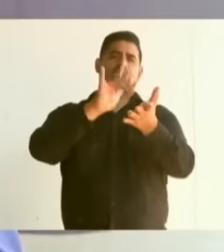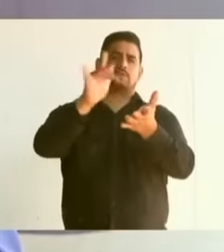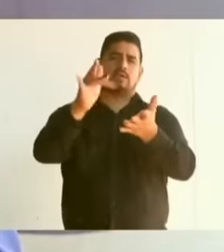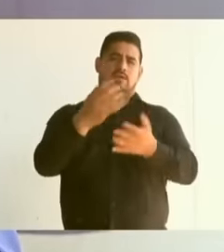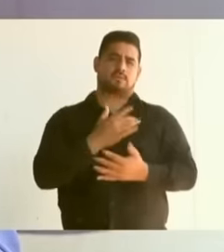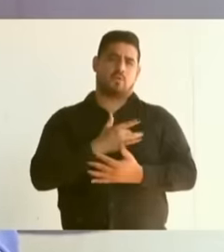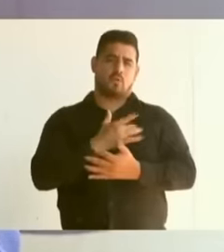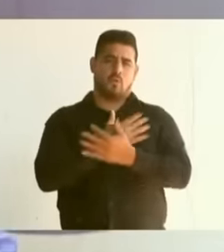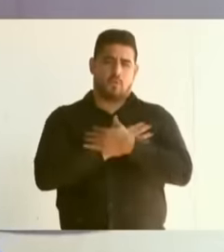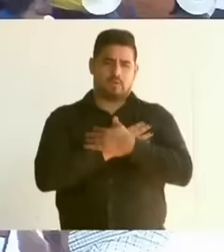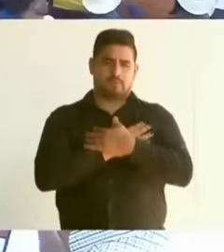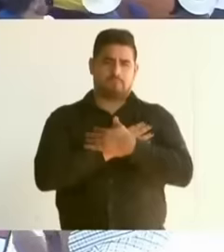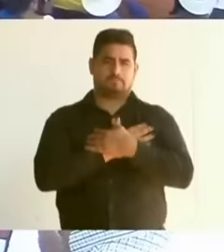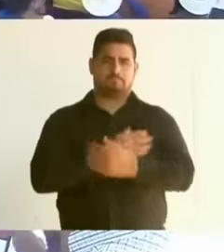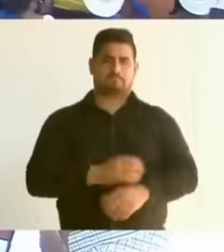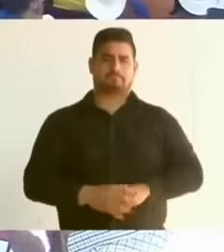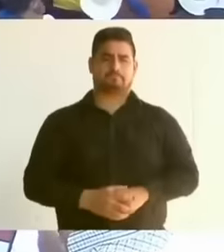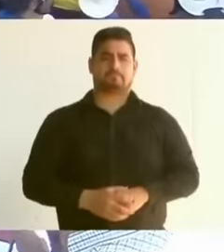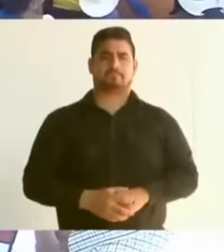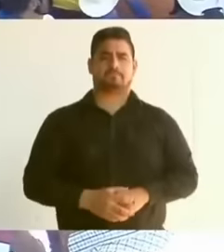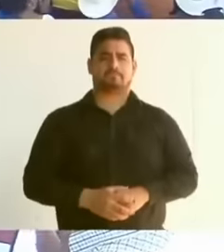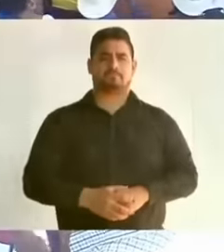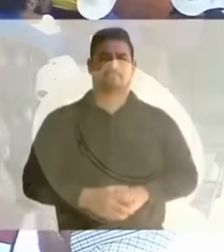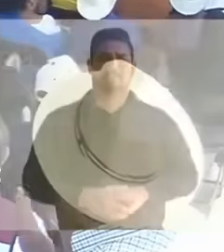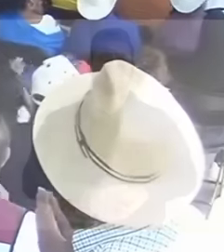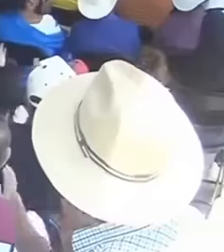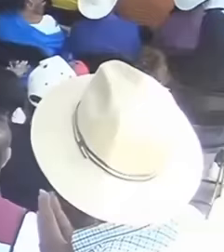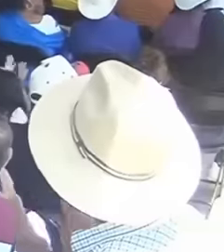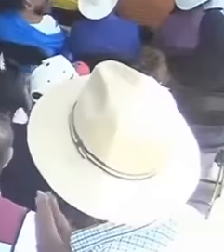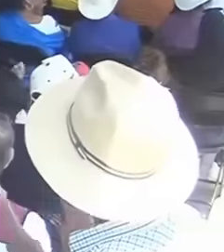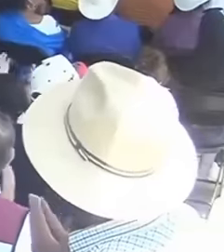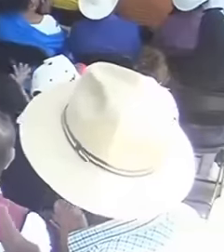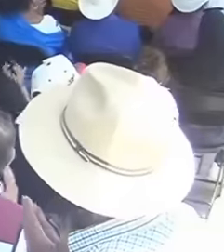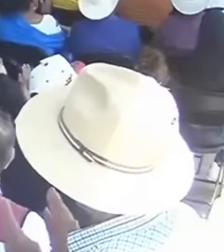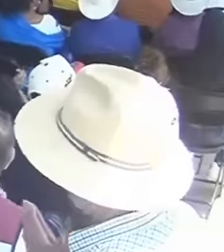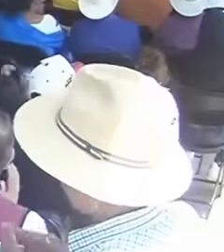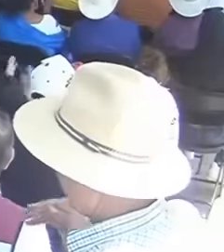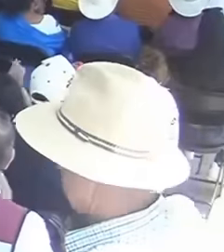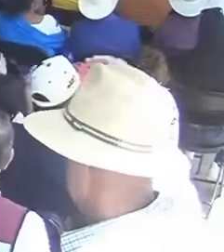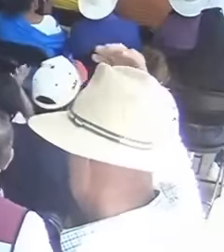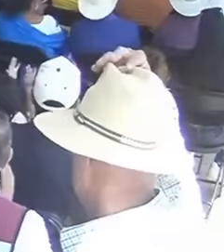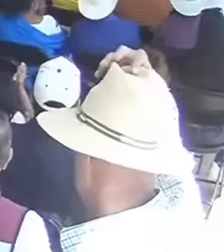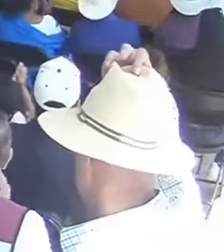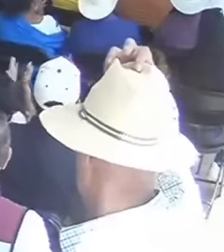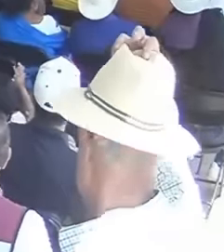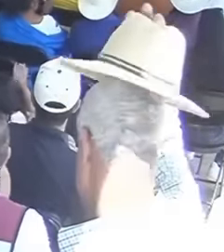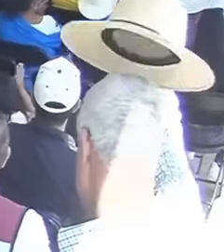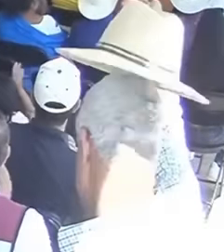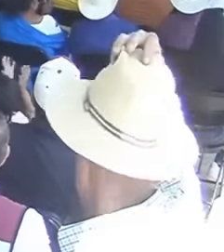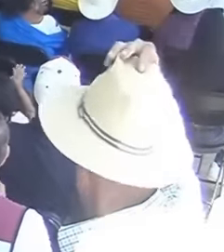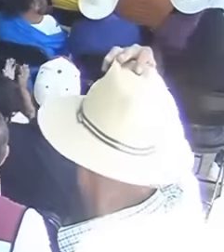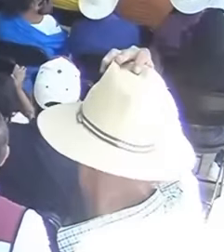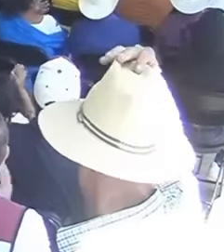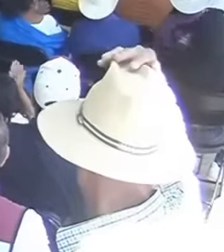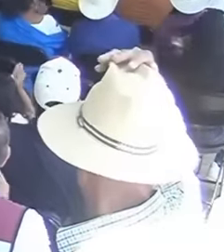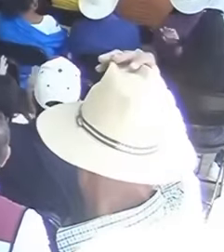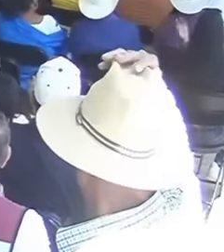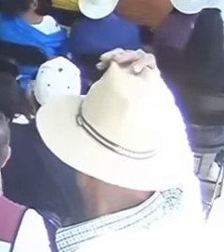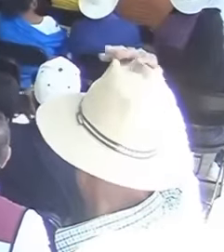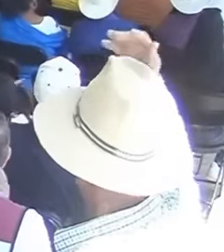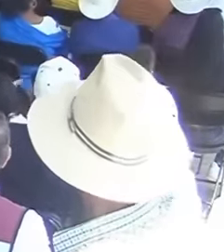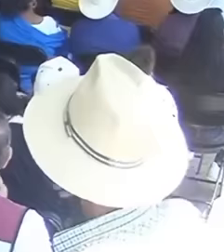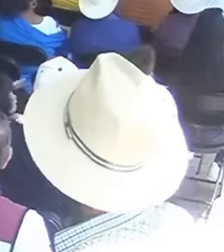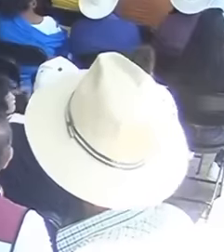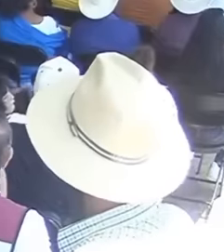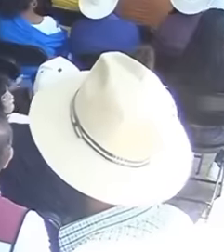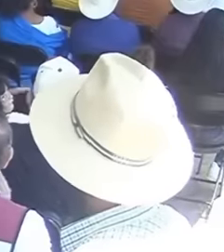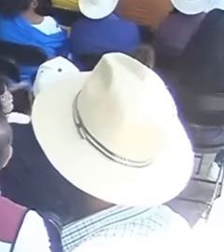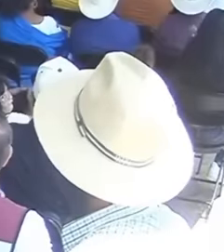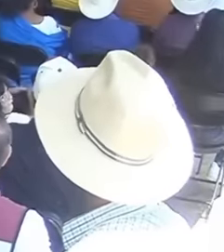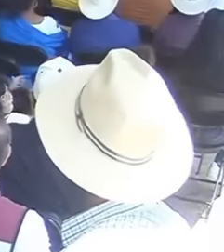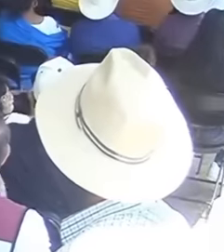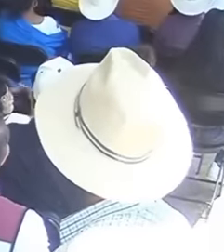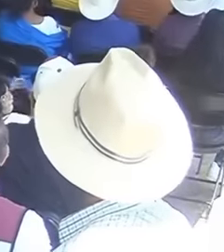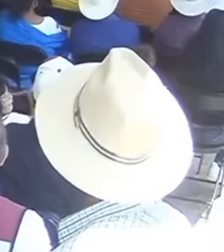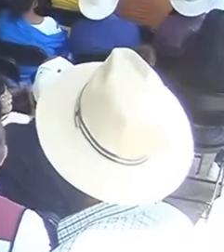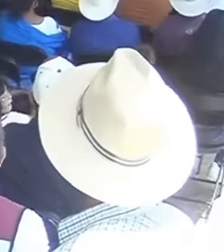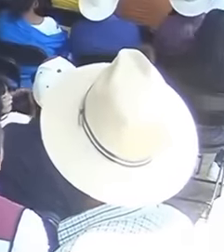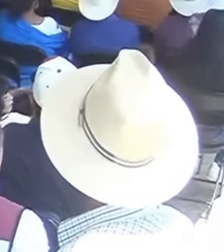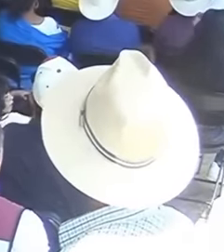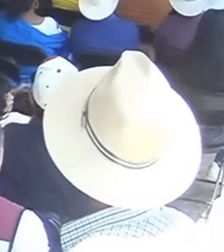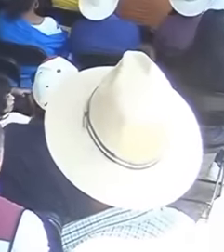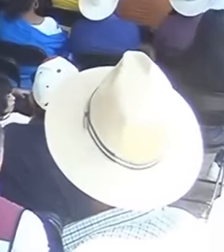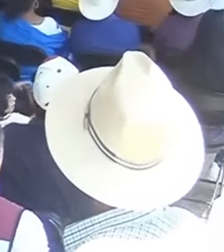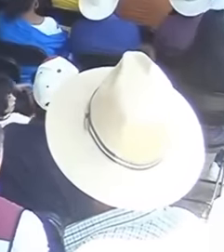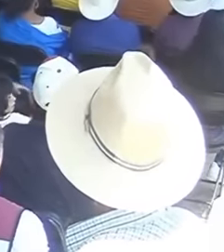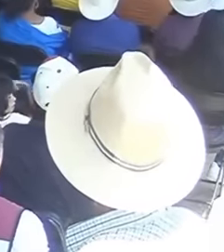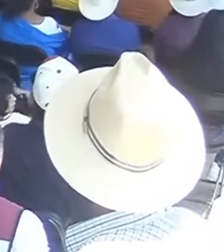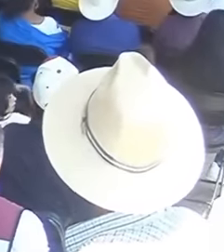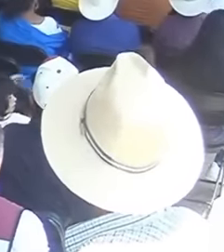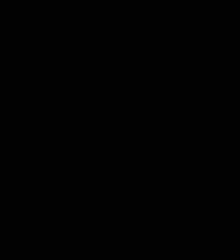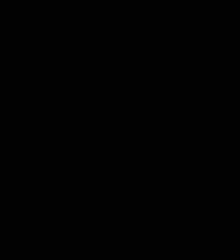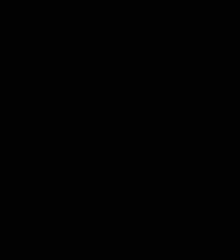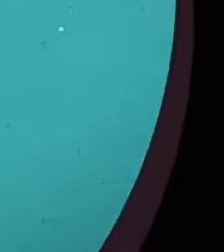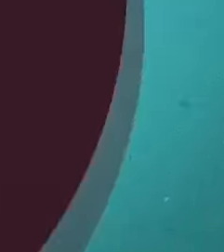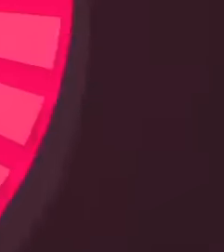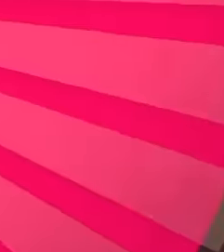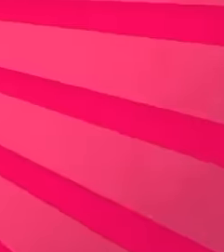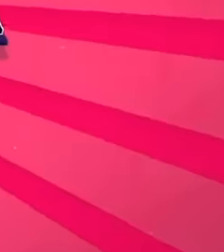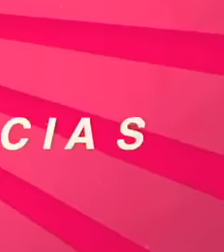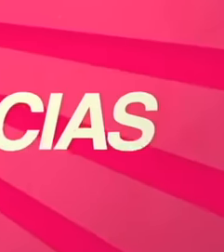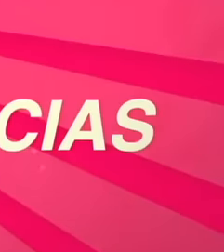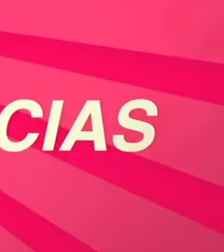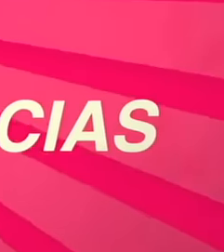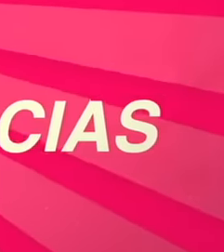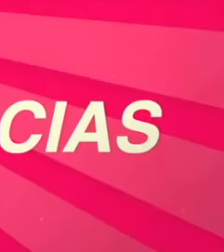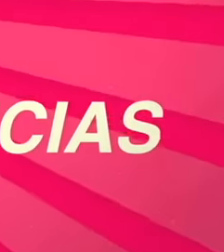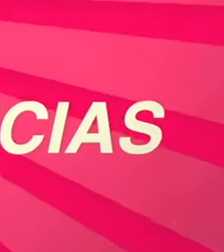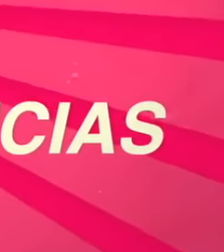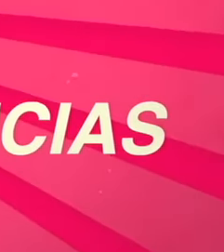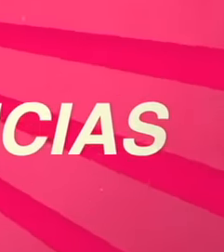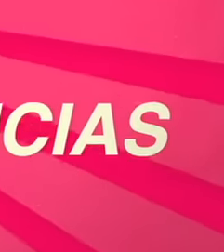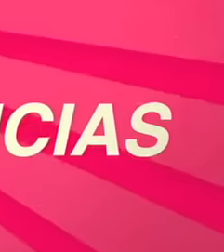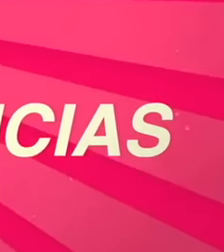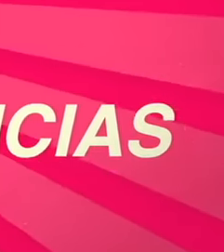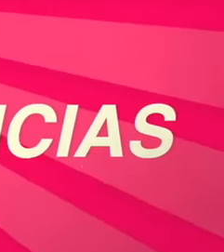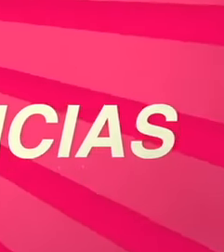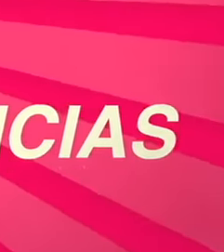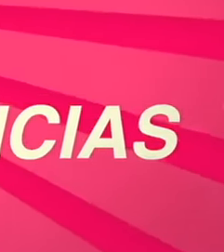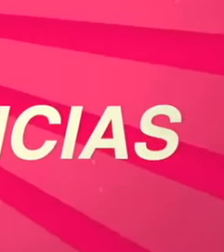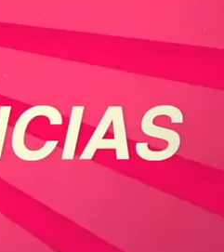heart thank you president for your words